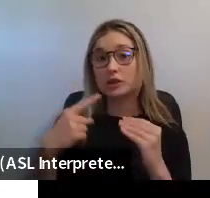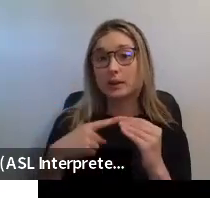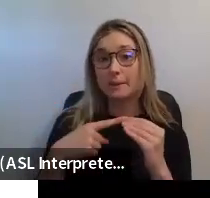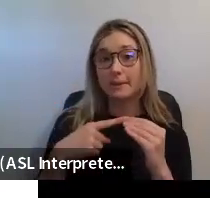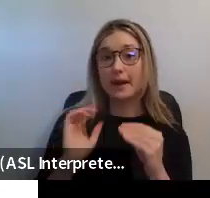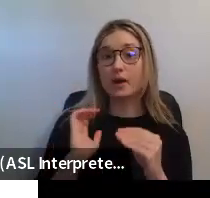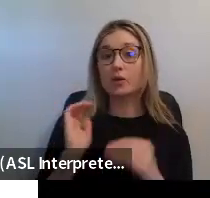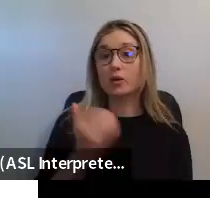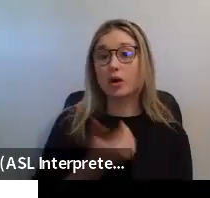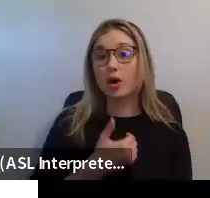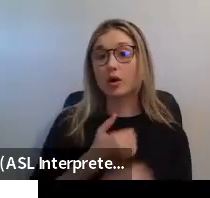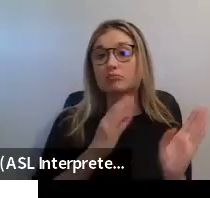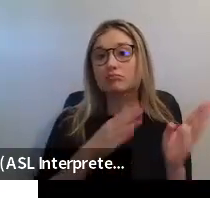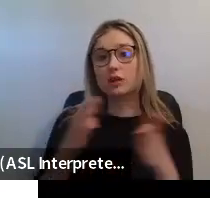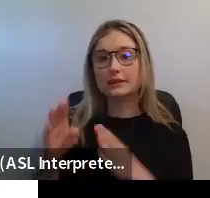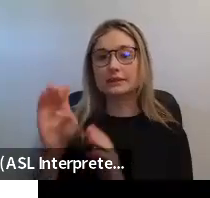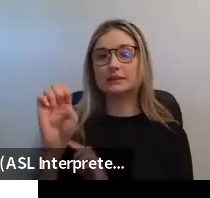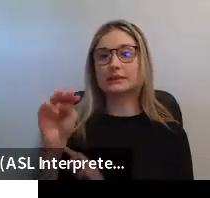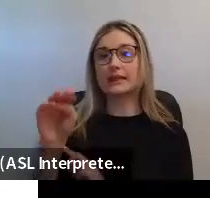Today's webinar is.